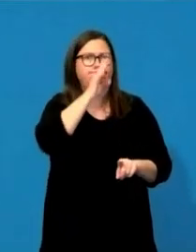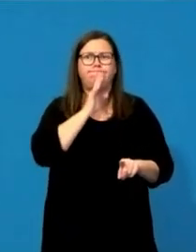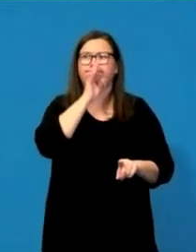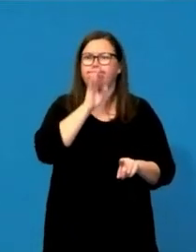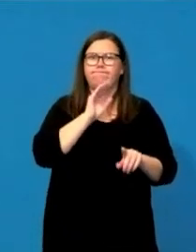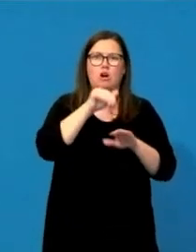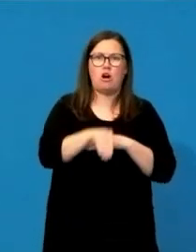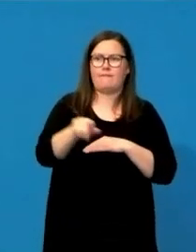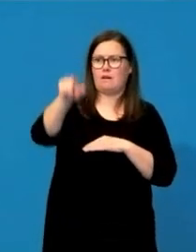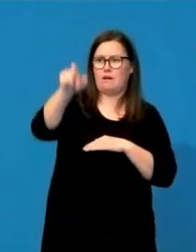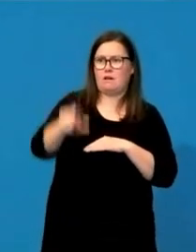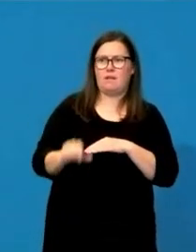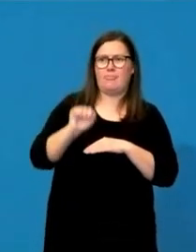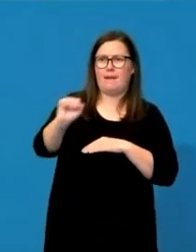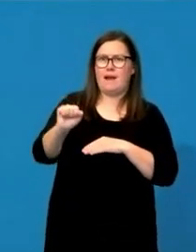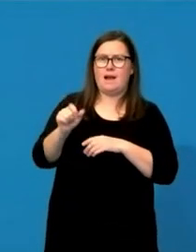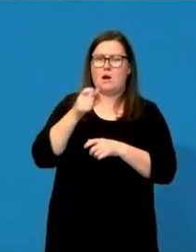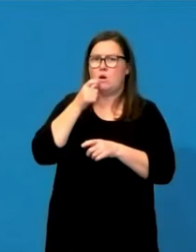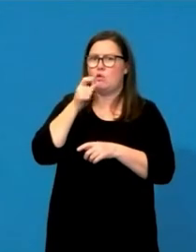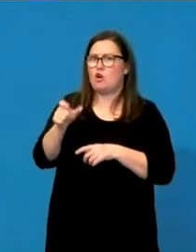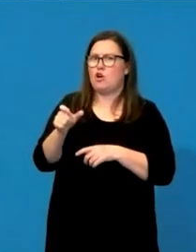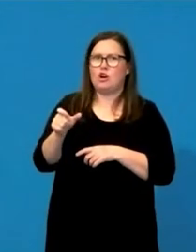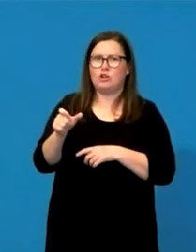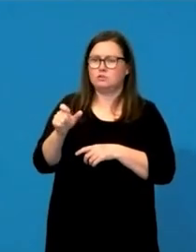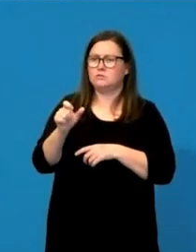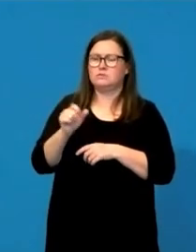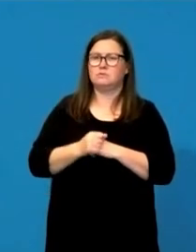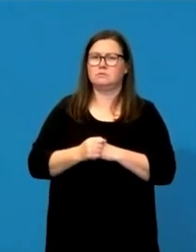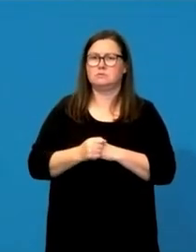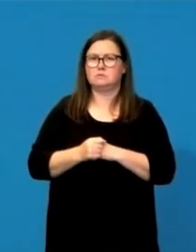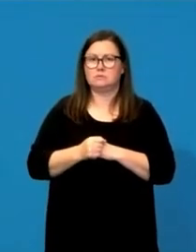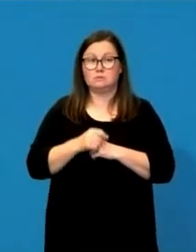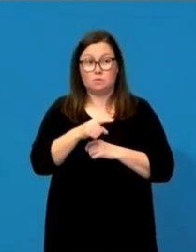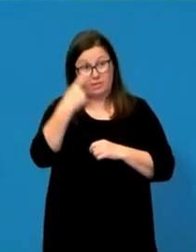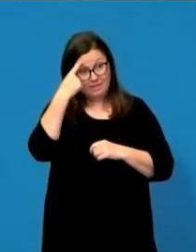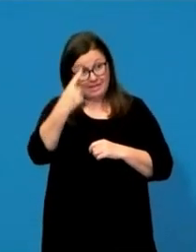talking about. MS TARRAGO: So do you think interpreters would have been needed for other